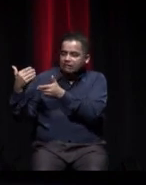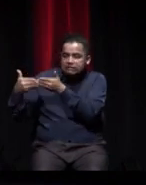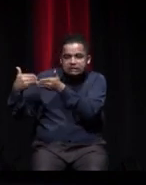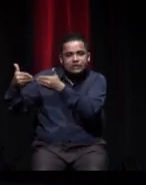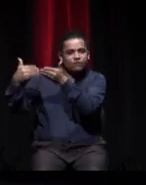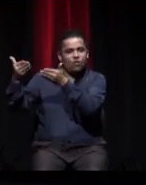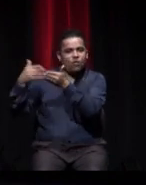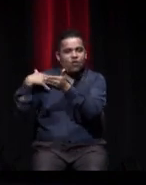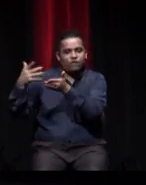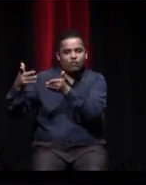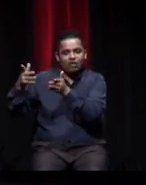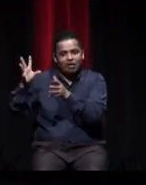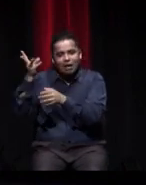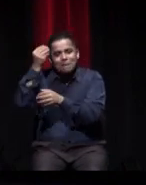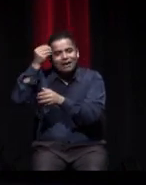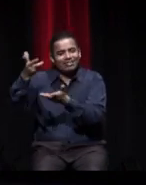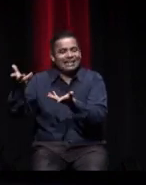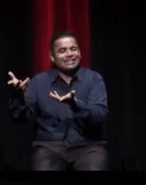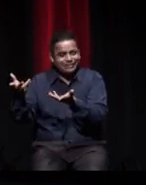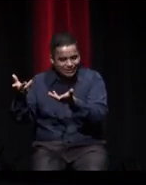tentacle ability